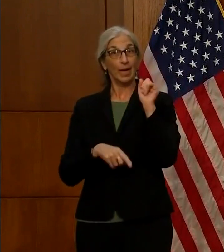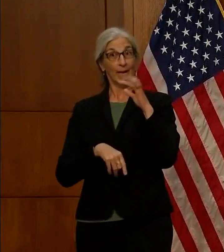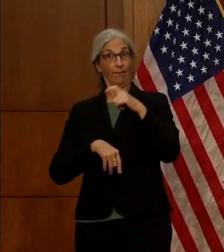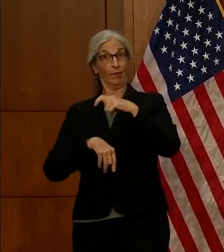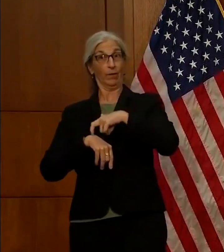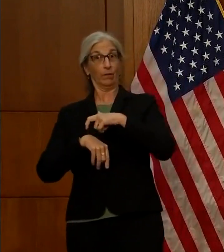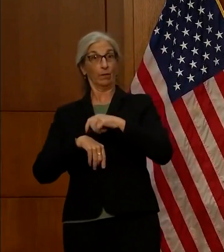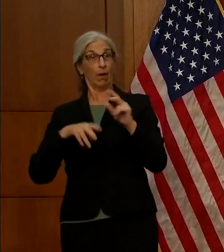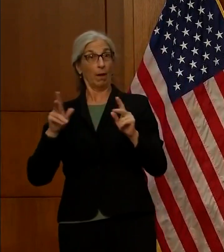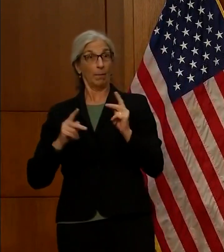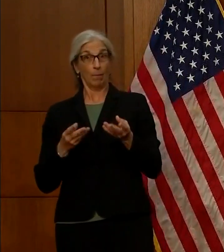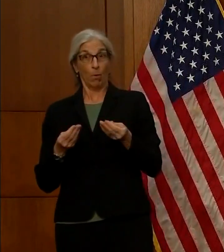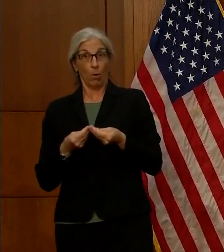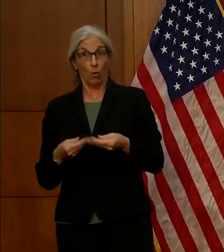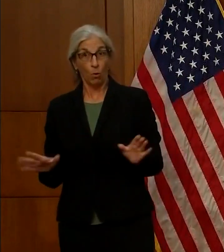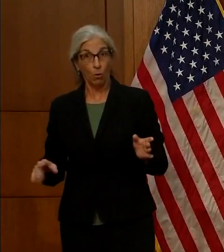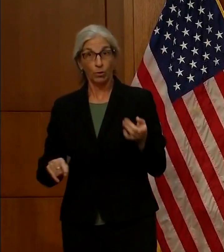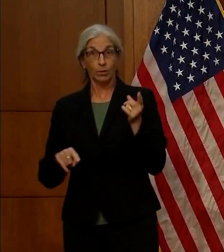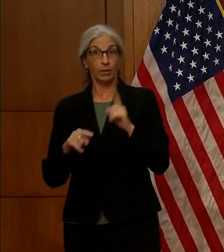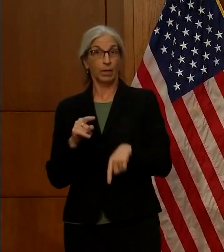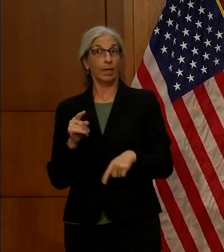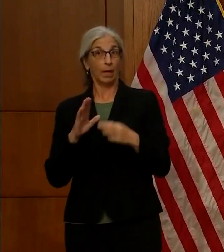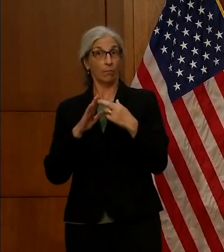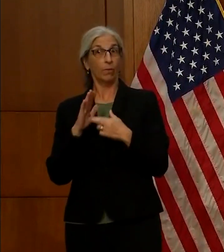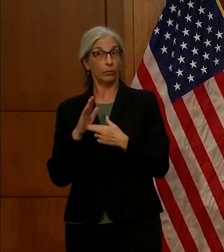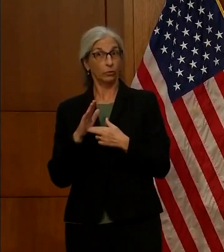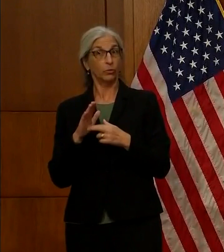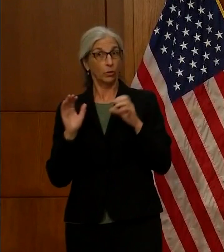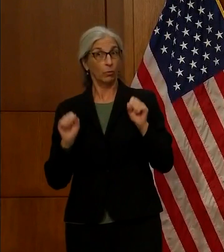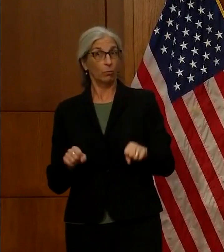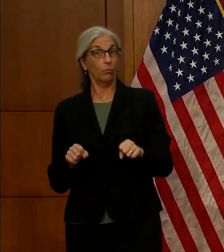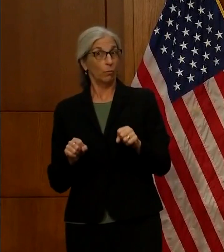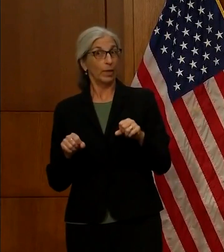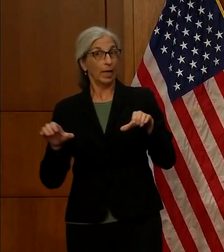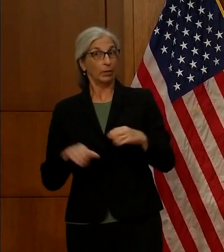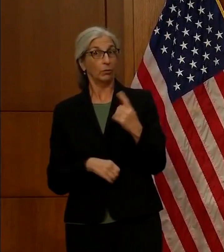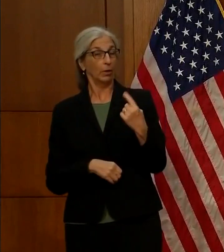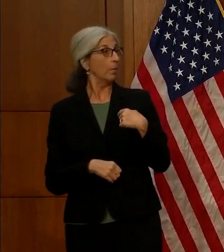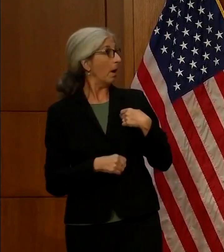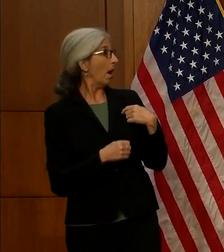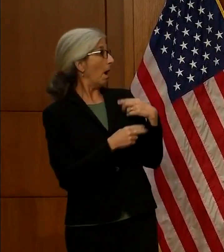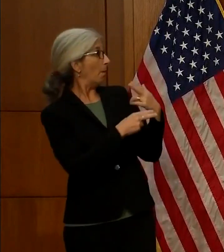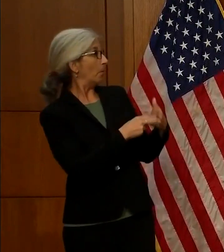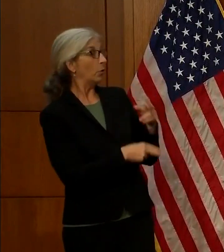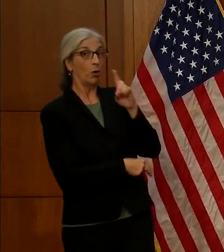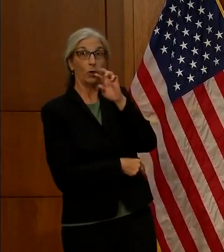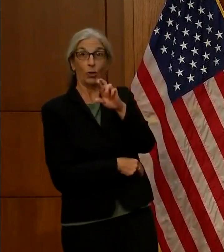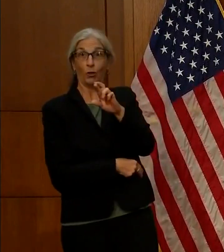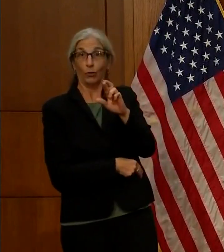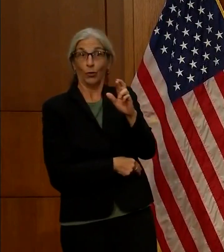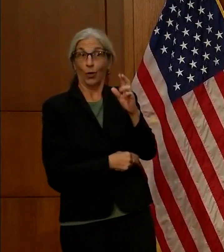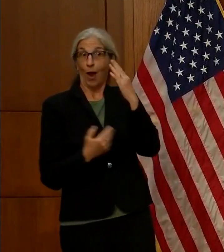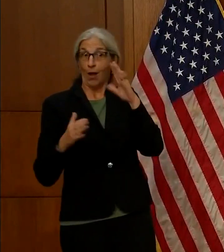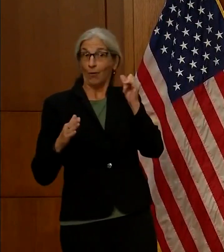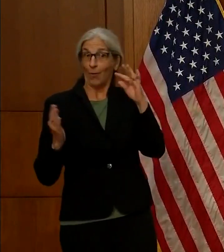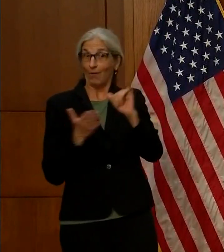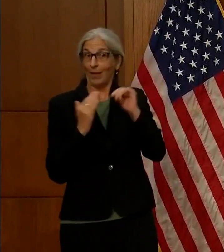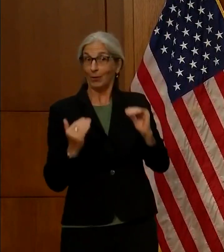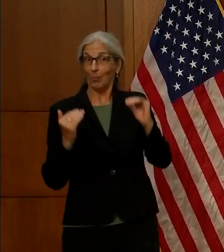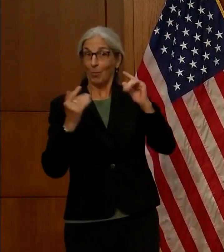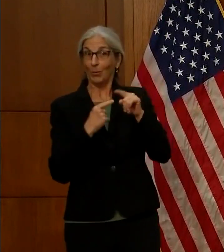REGISTRATION SO THAT IF THERE'S